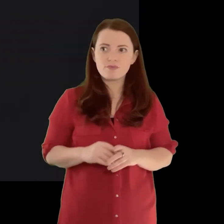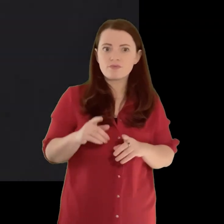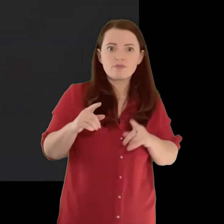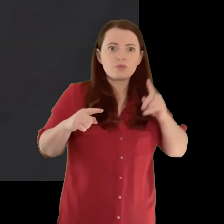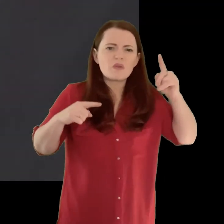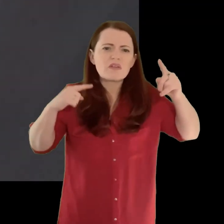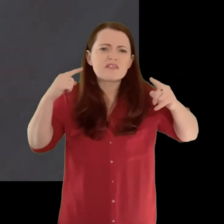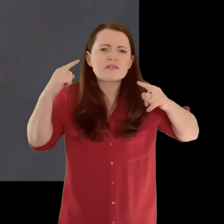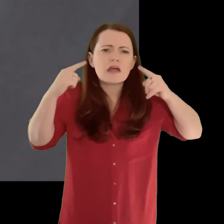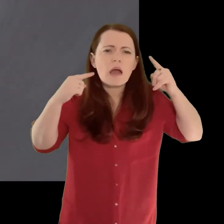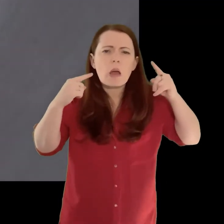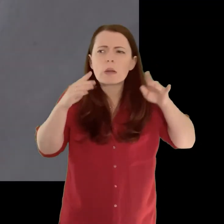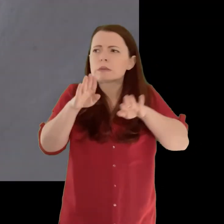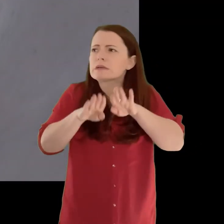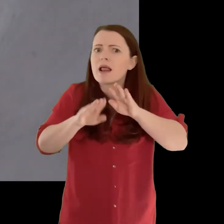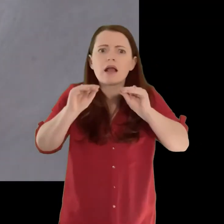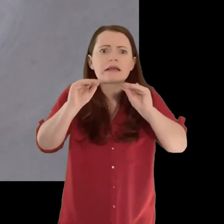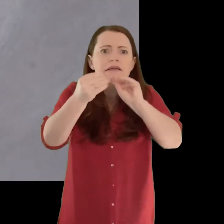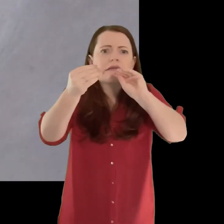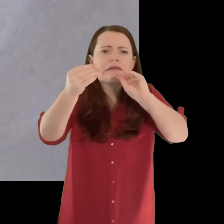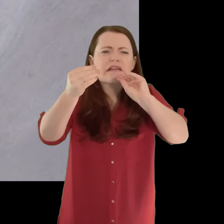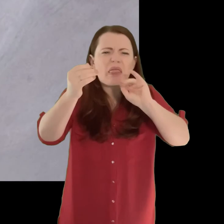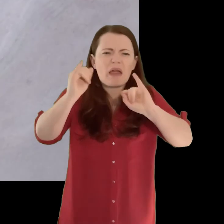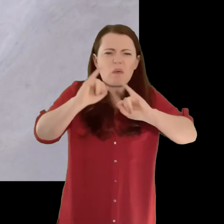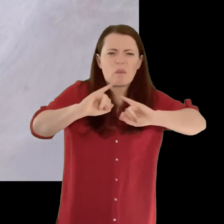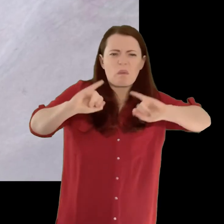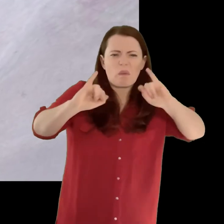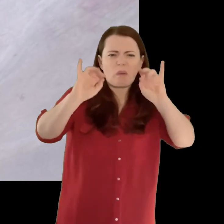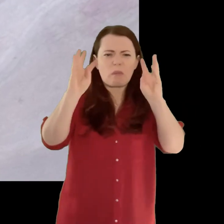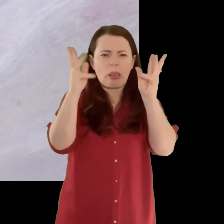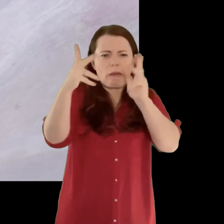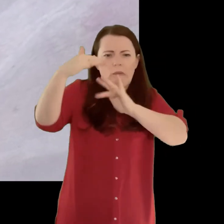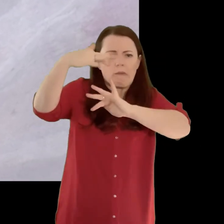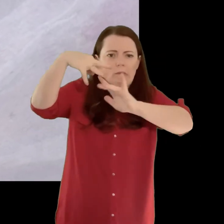With a sound like a kiss Then a grim sort of slapping